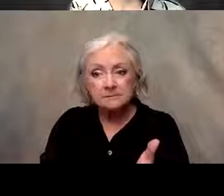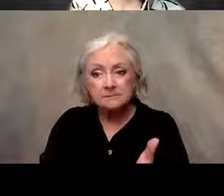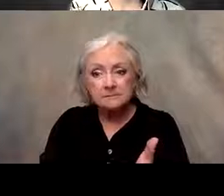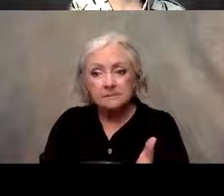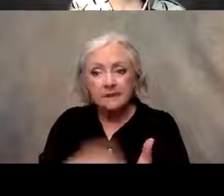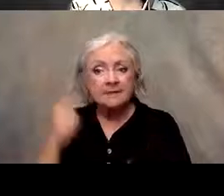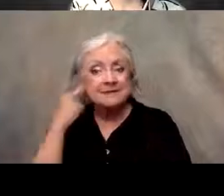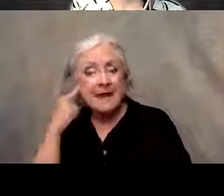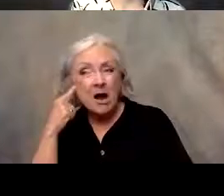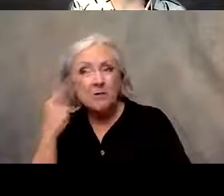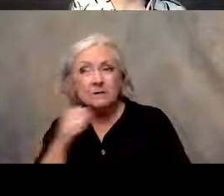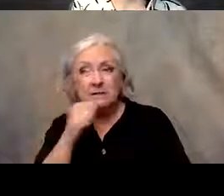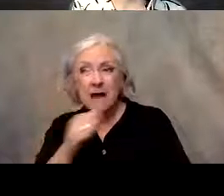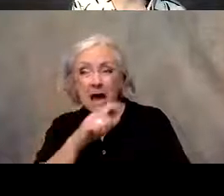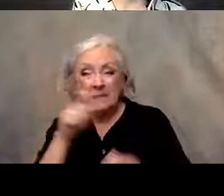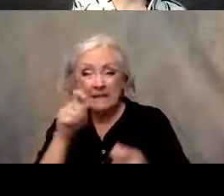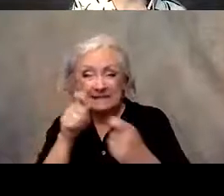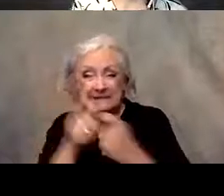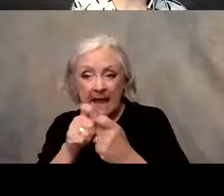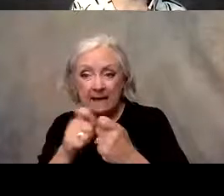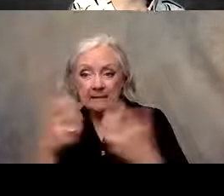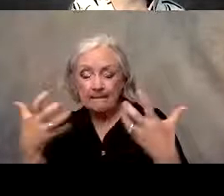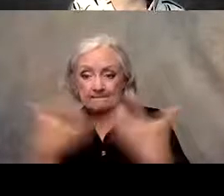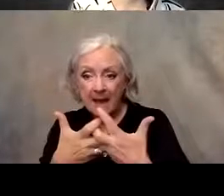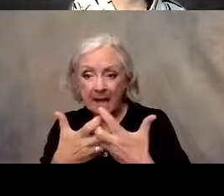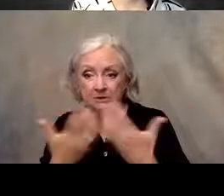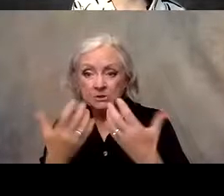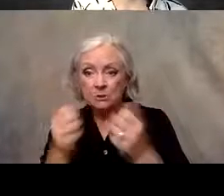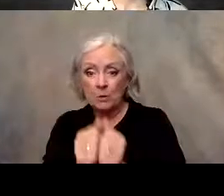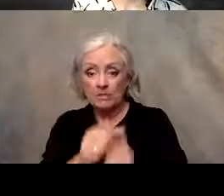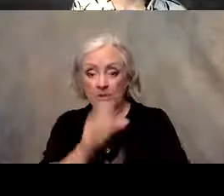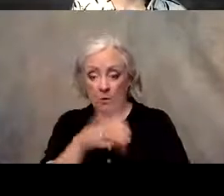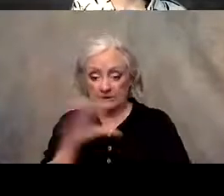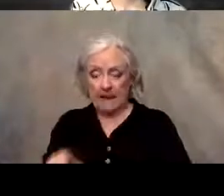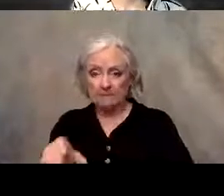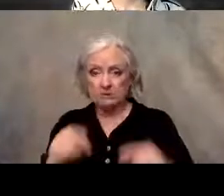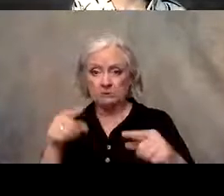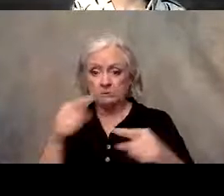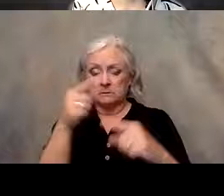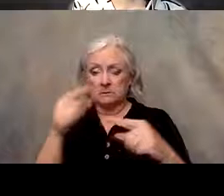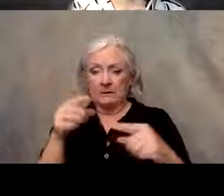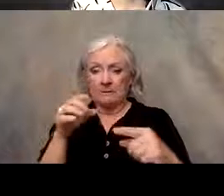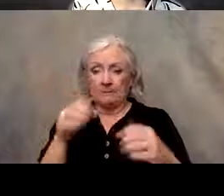exactly match up with the captions. And most of the time this is not a mistake.